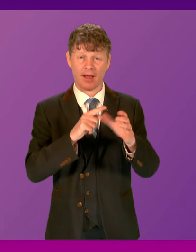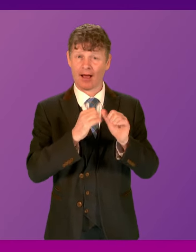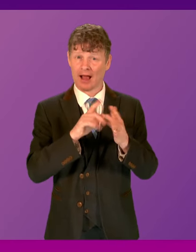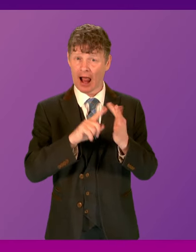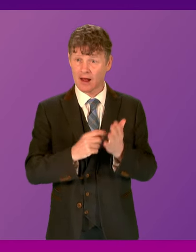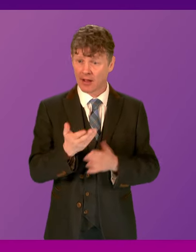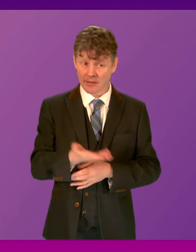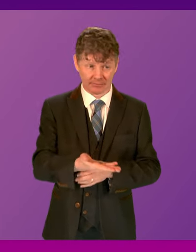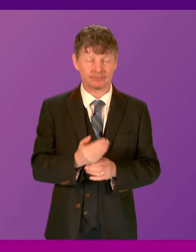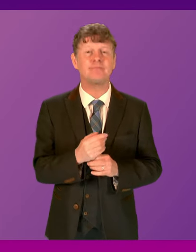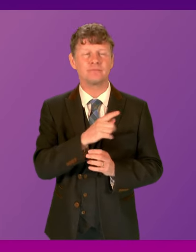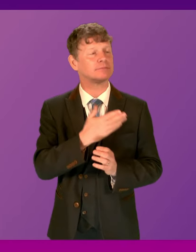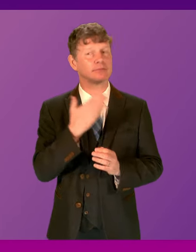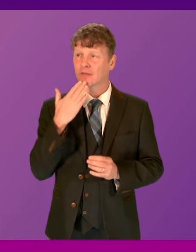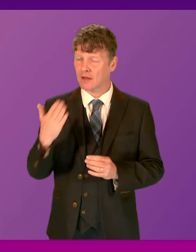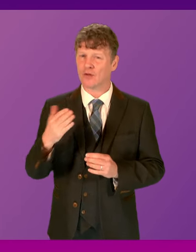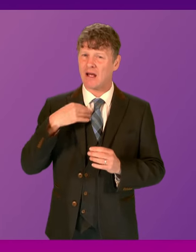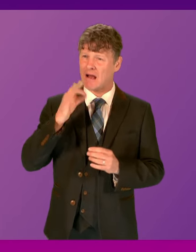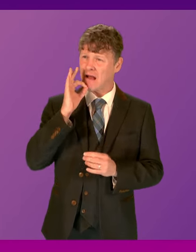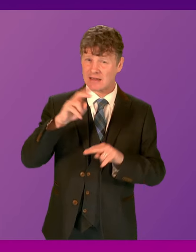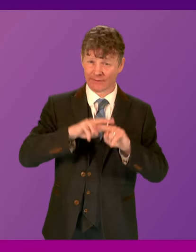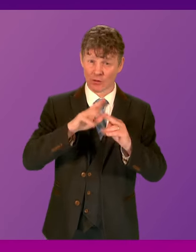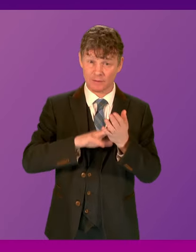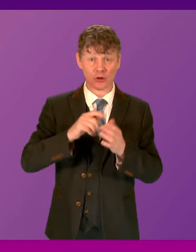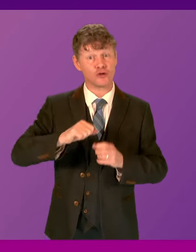To ask the First Minister whether the Scottish Government will engage with